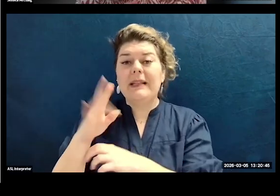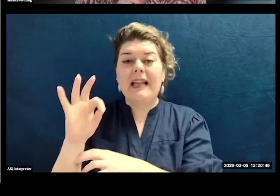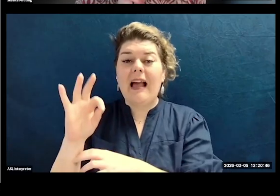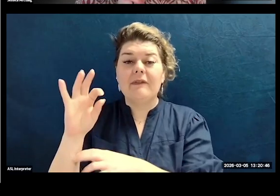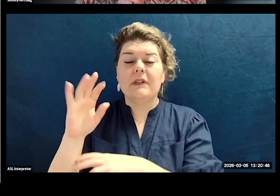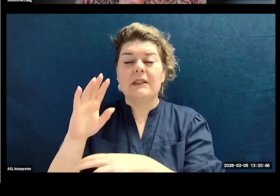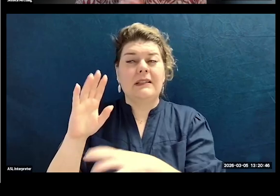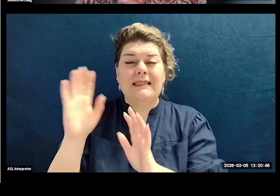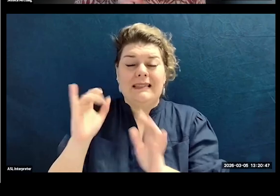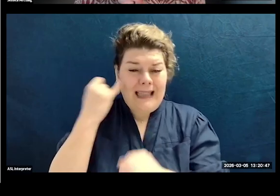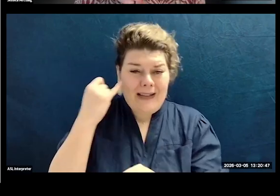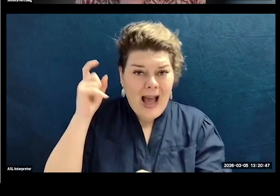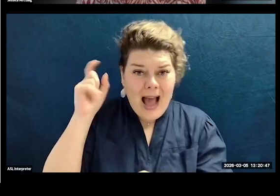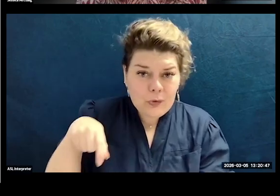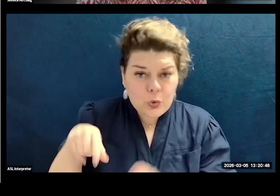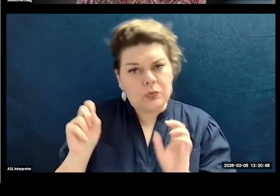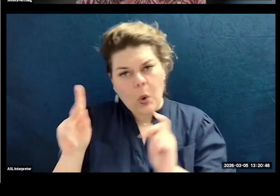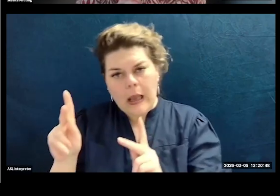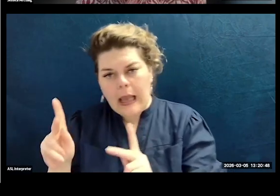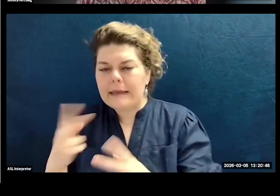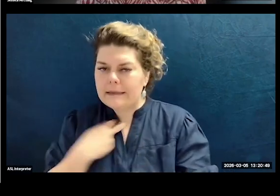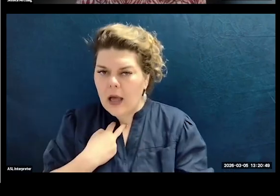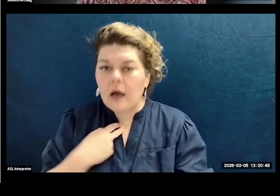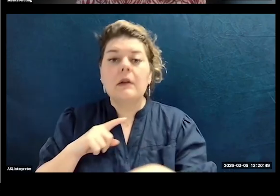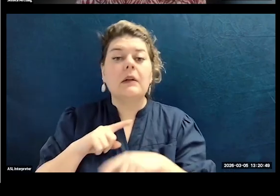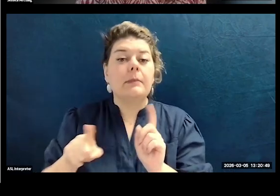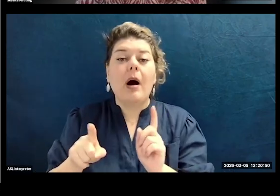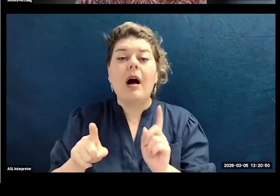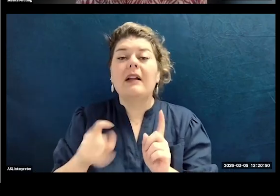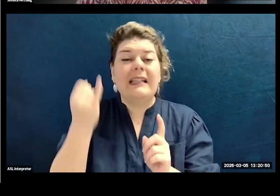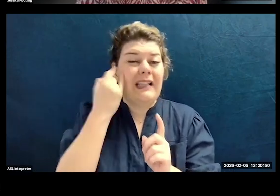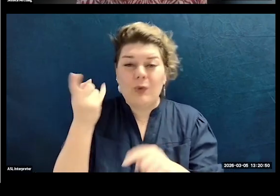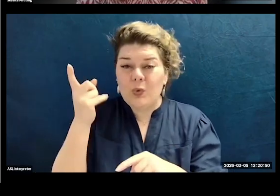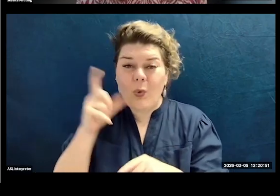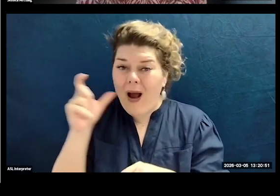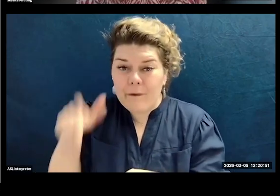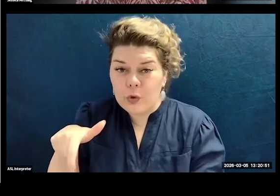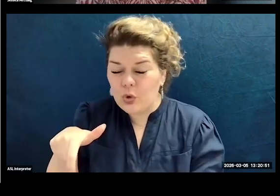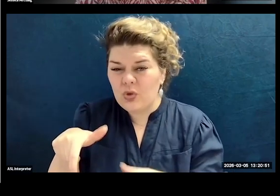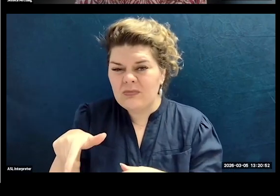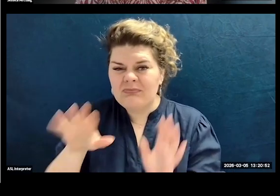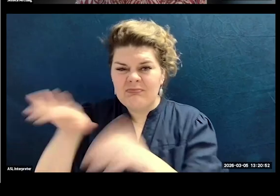We understand sometimes you might be stuck with the format, you might have to use the format. That's what these sessions are for.